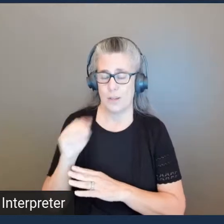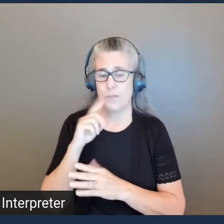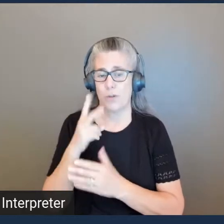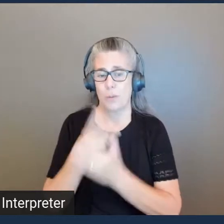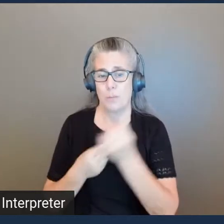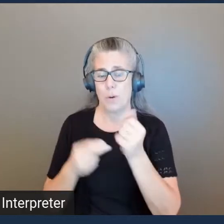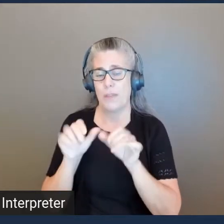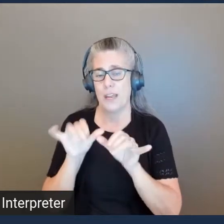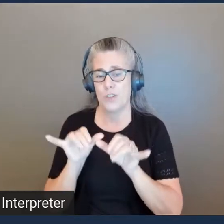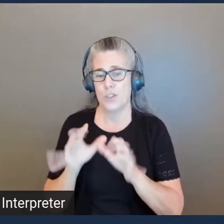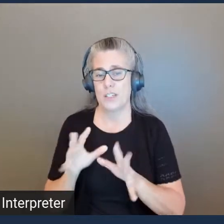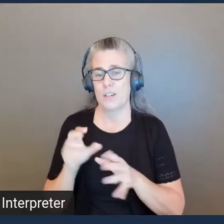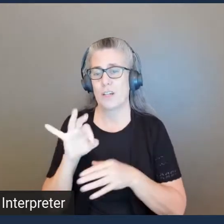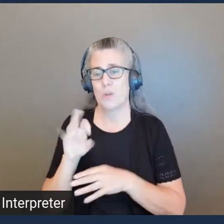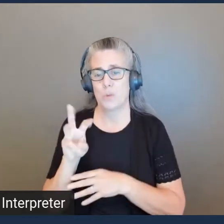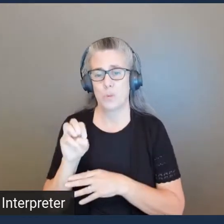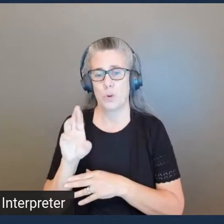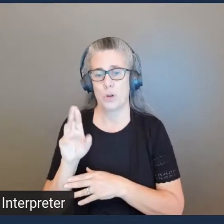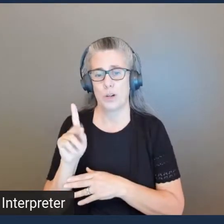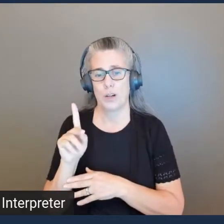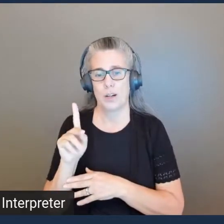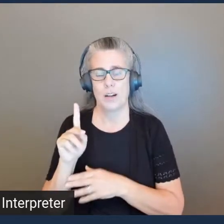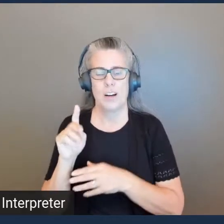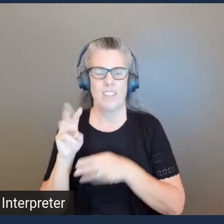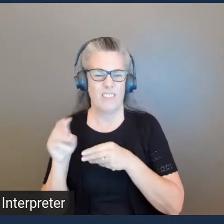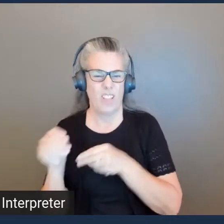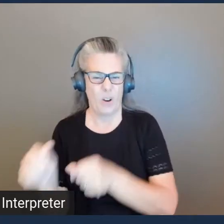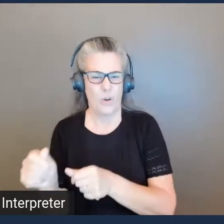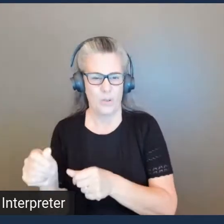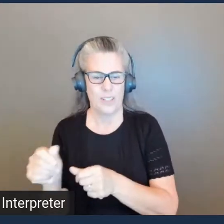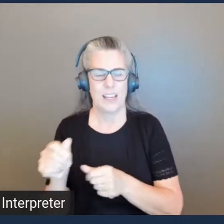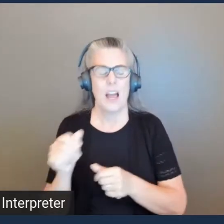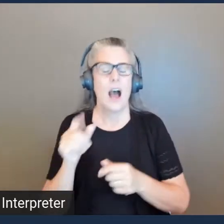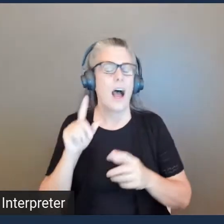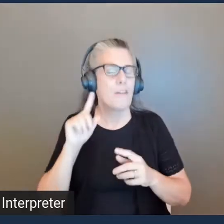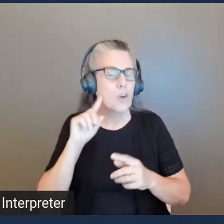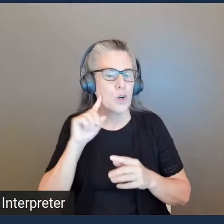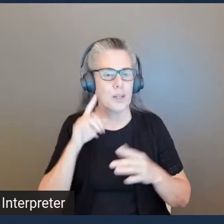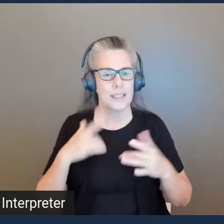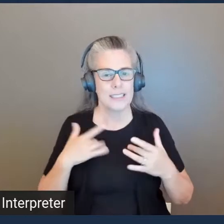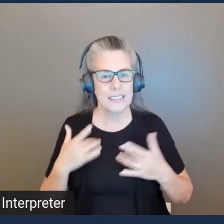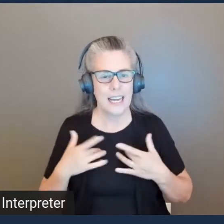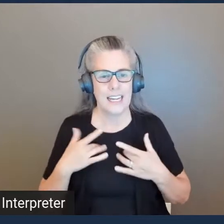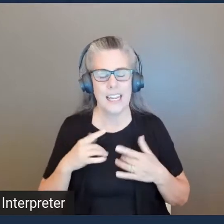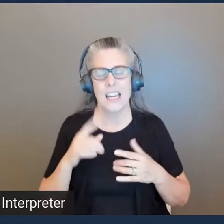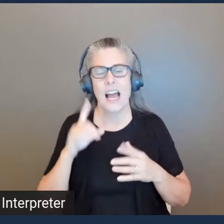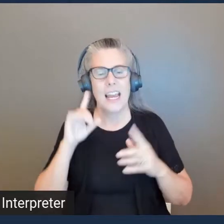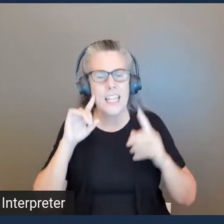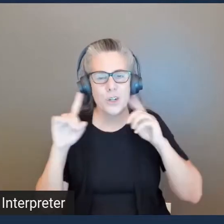And I'm gonna be showing you a really exciting demo here. I heard a lot about oh, machine learning is hard. And, you know, how do we actually get started?